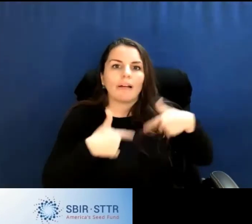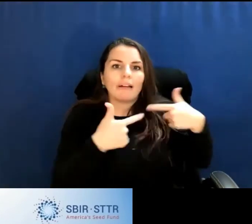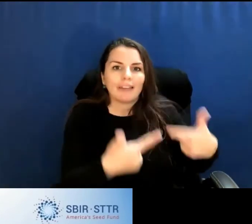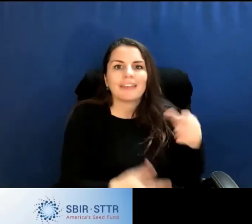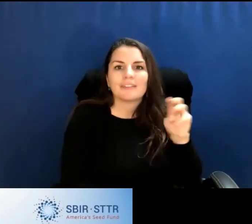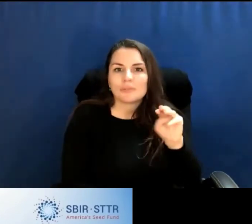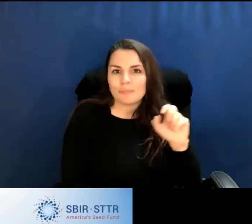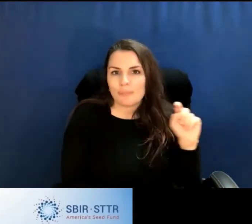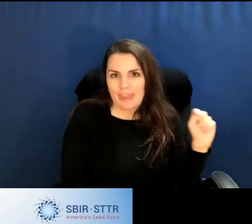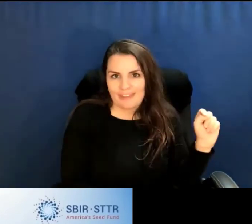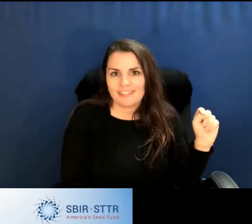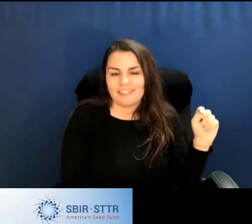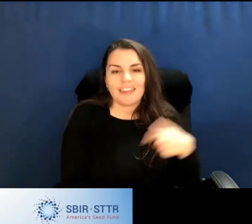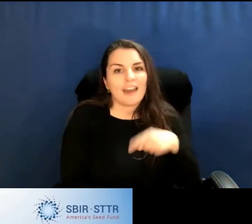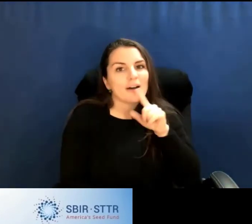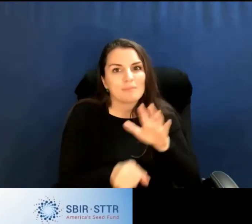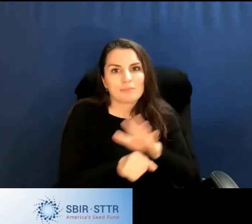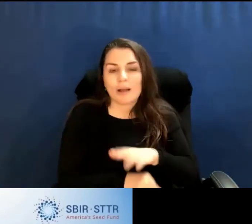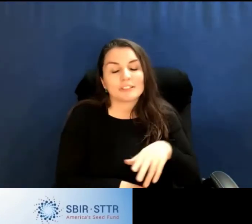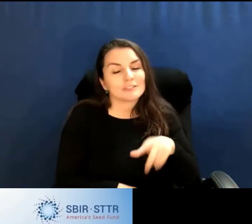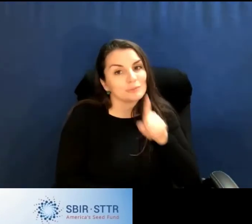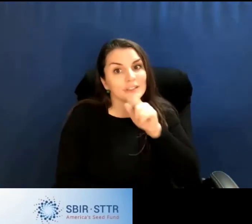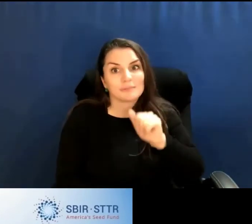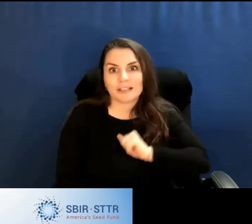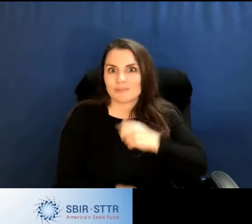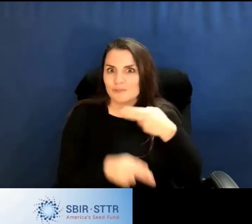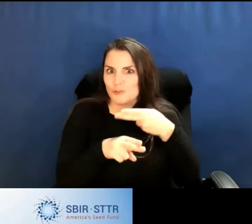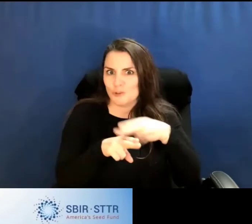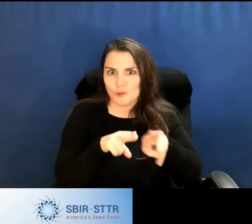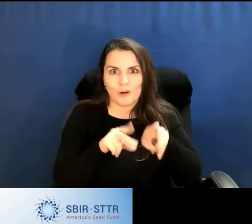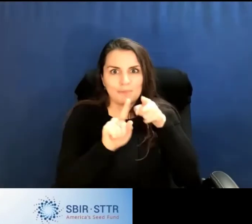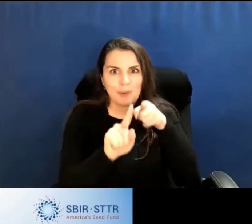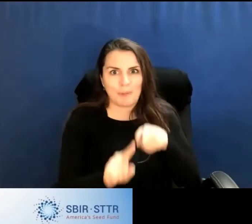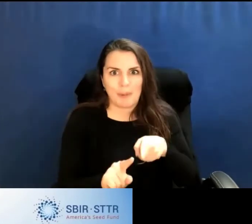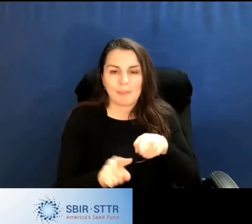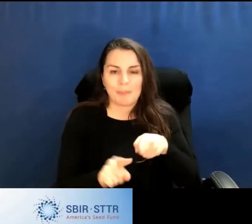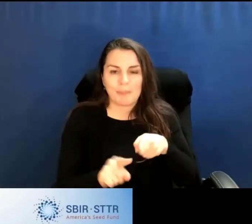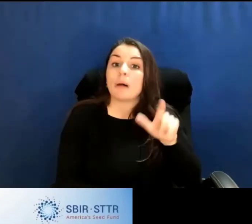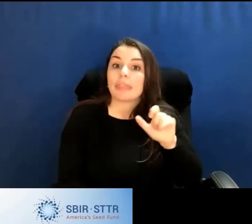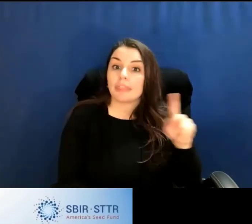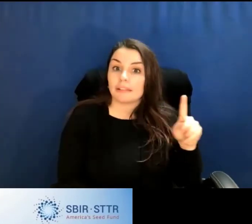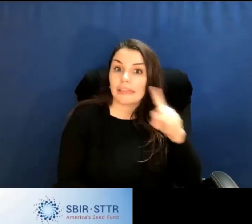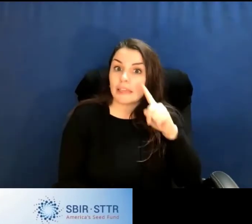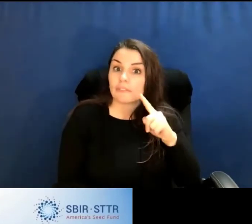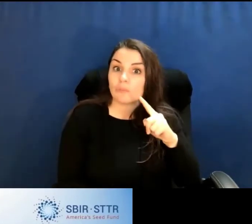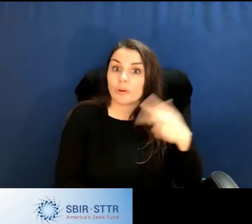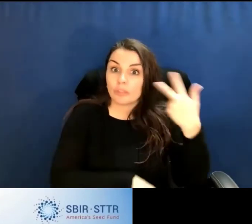as I promised I would keep it brief, but I am going to put that link for that conference in the chat.